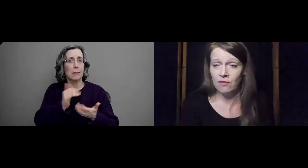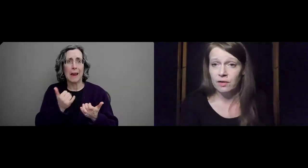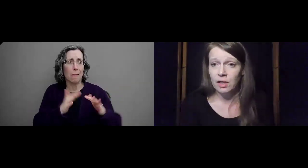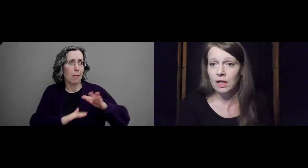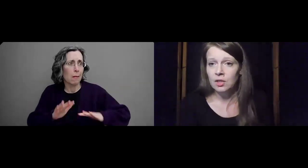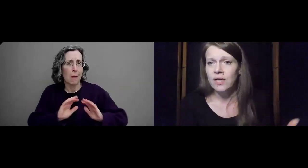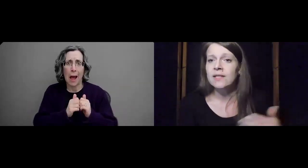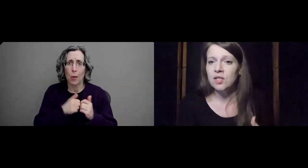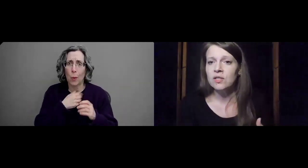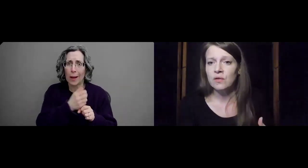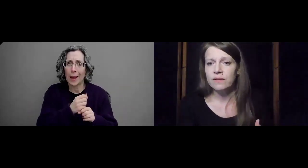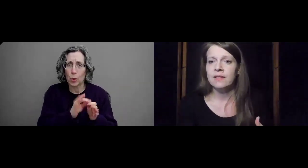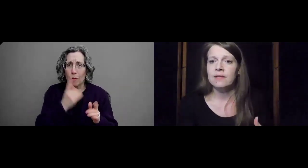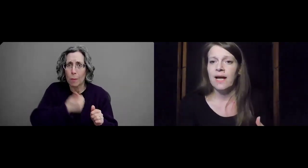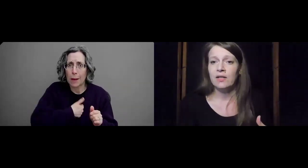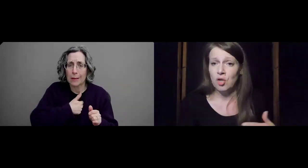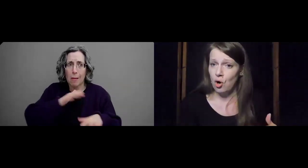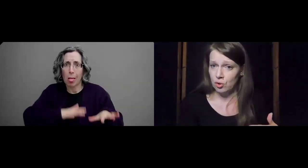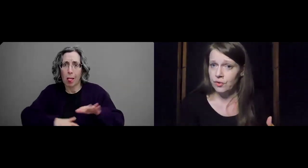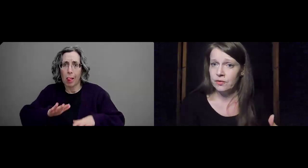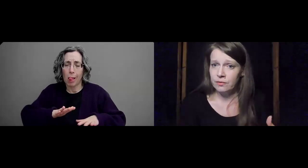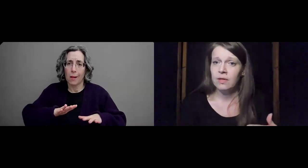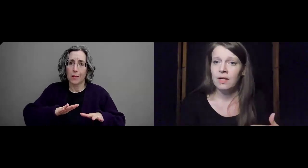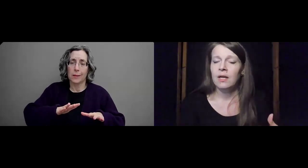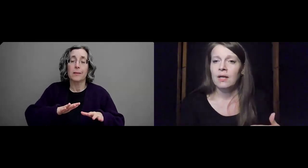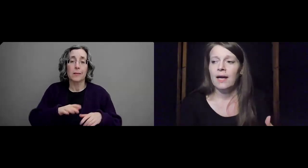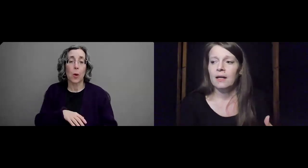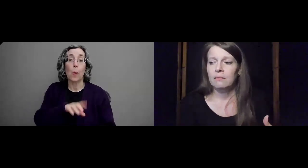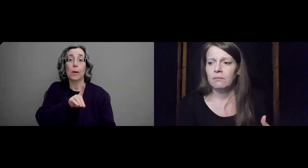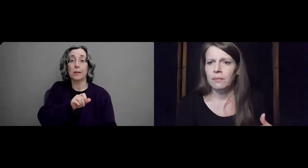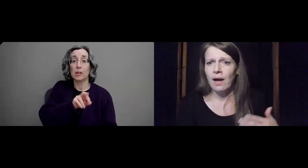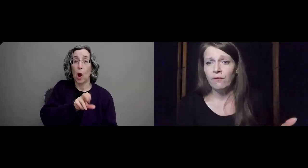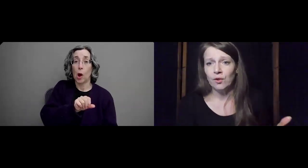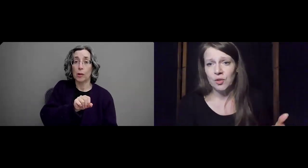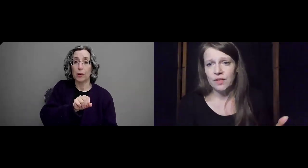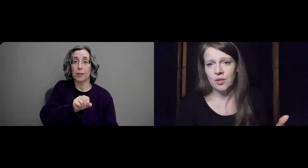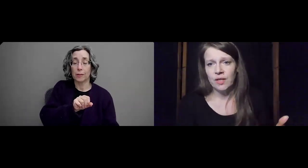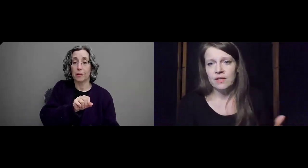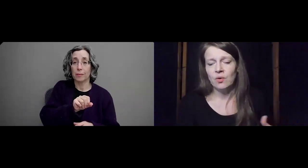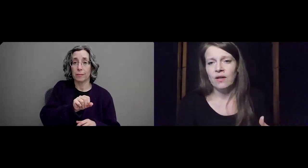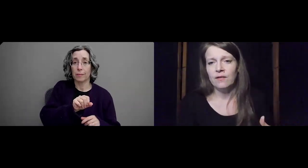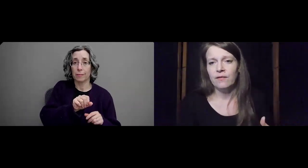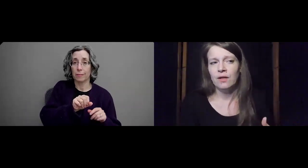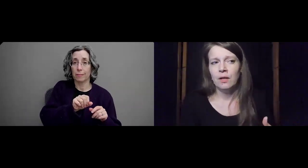really sure exactly how to handle getting their own accommodations taken care of.